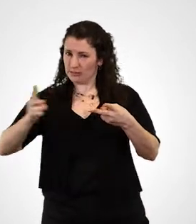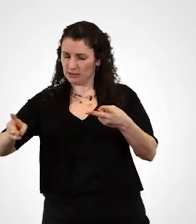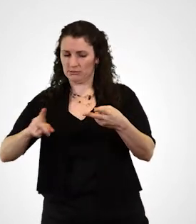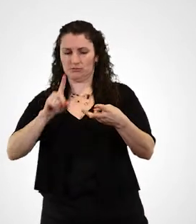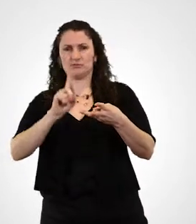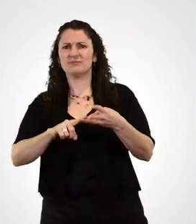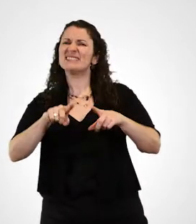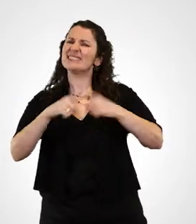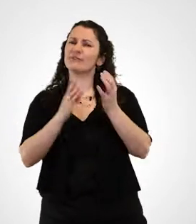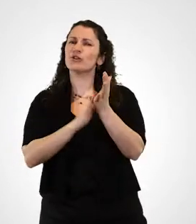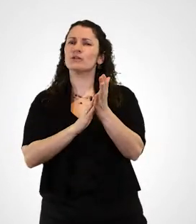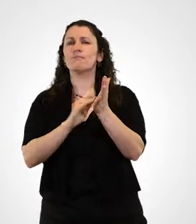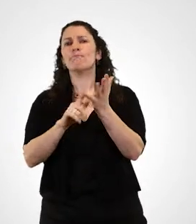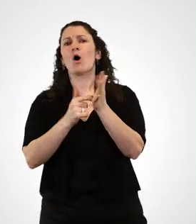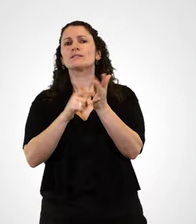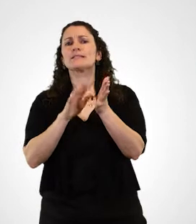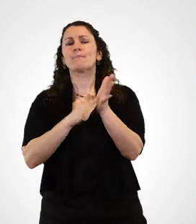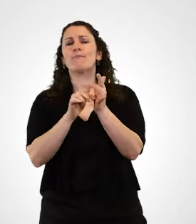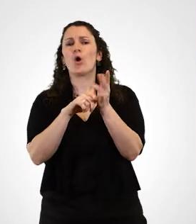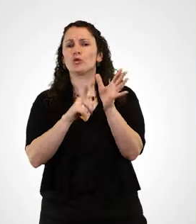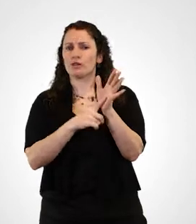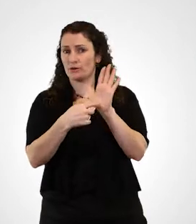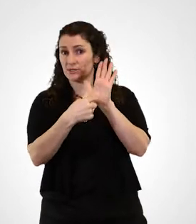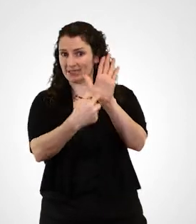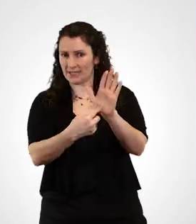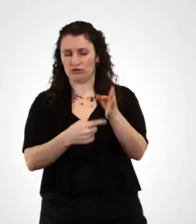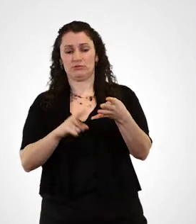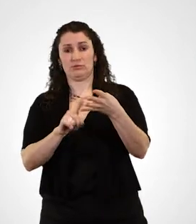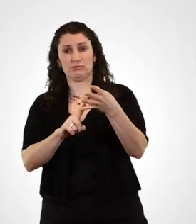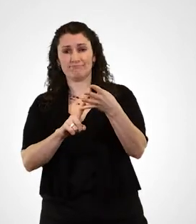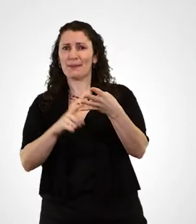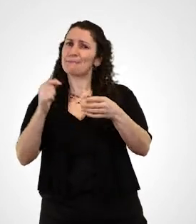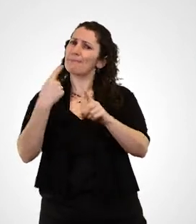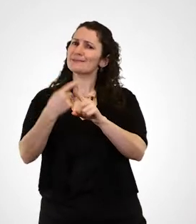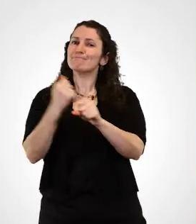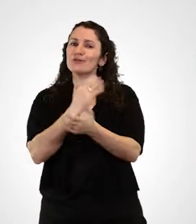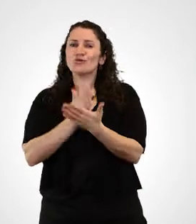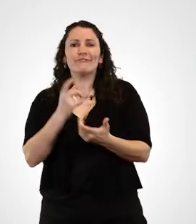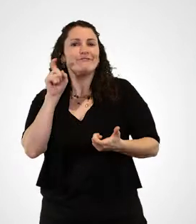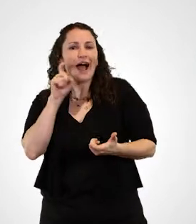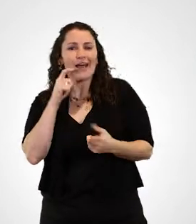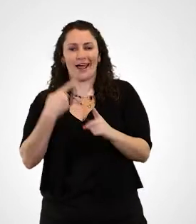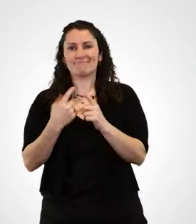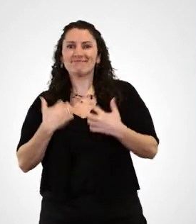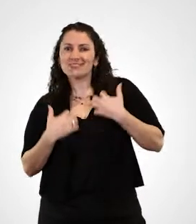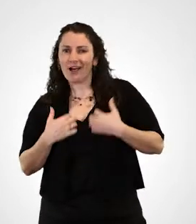multimodal representations, and make things fun and motivating - and remember Foundations for Literacy